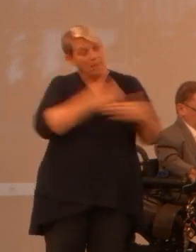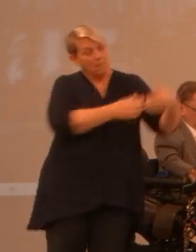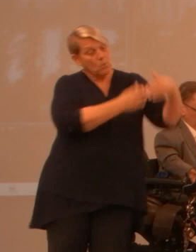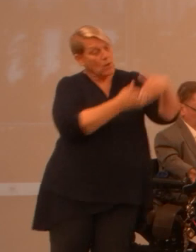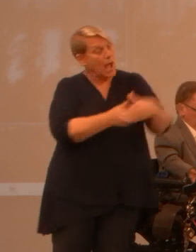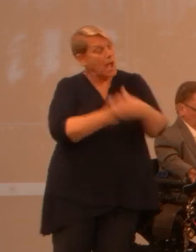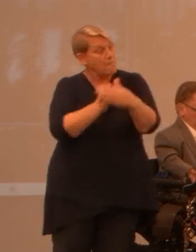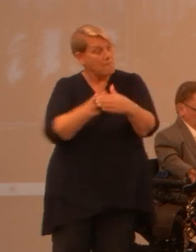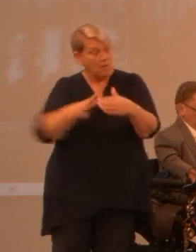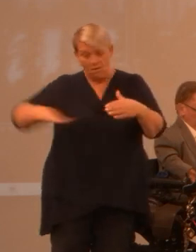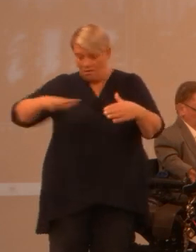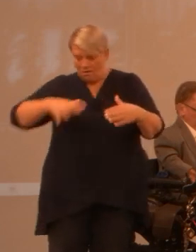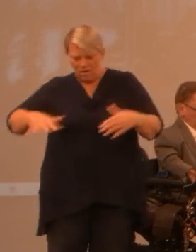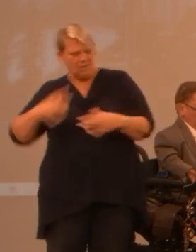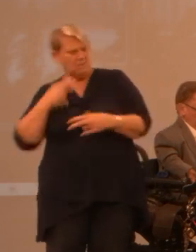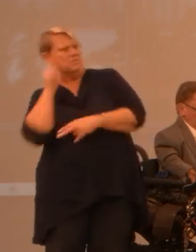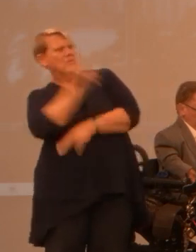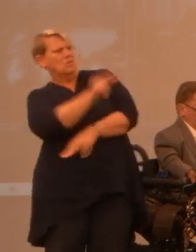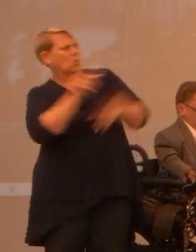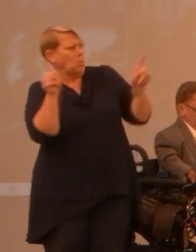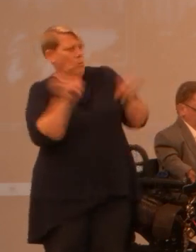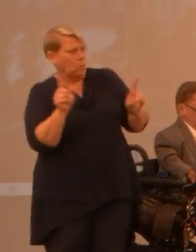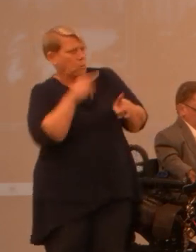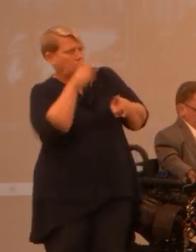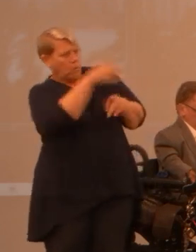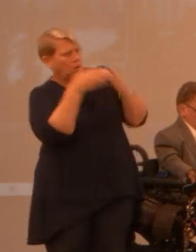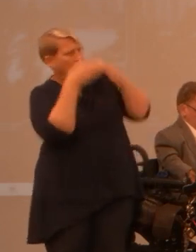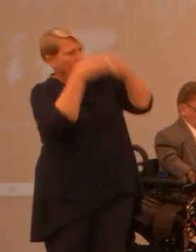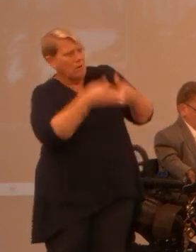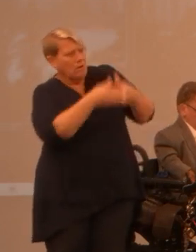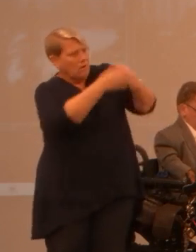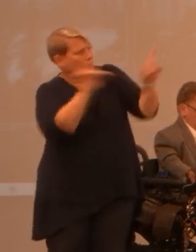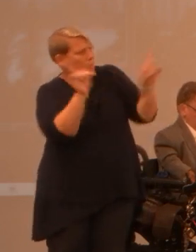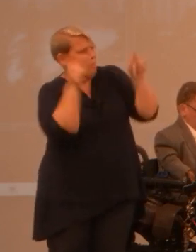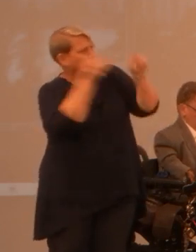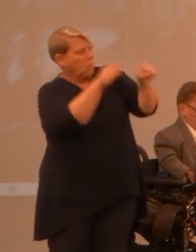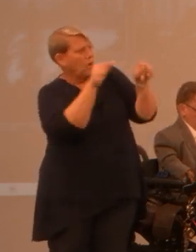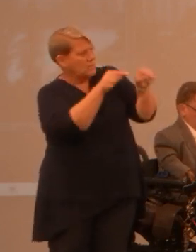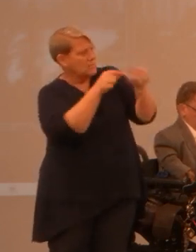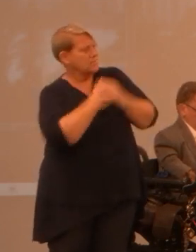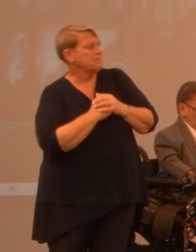Yallabong couldn't make sense of who they were, because they